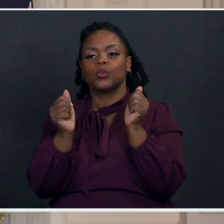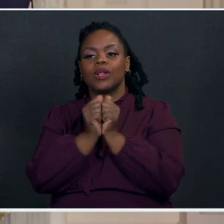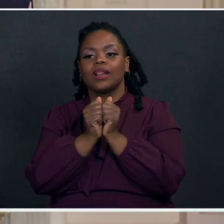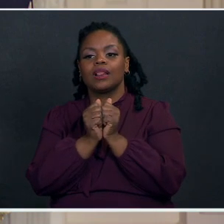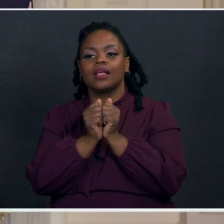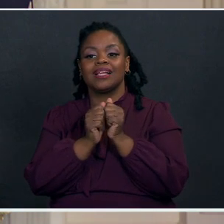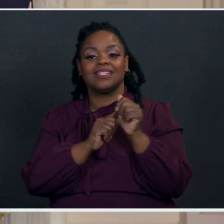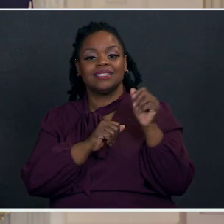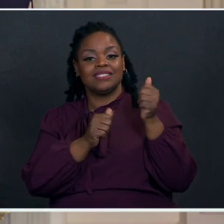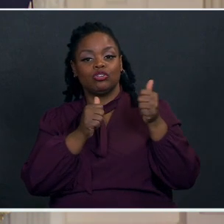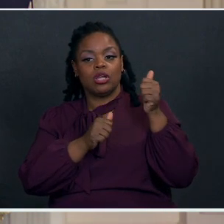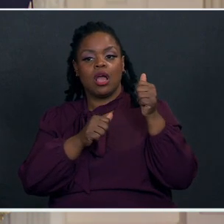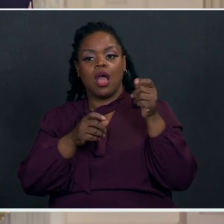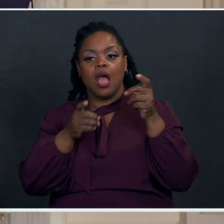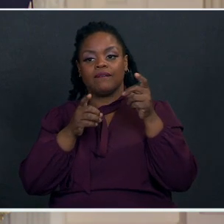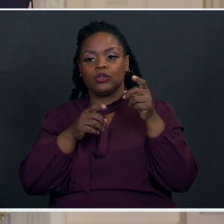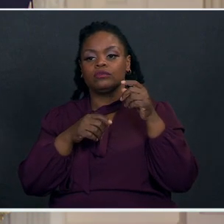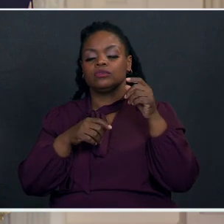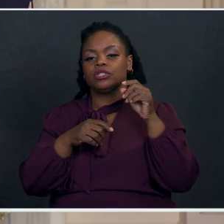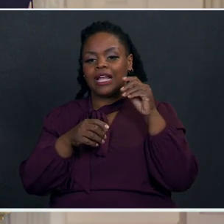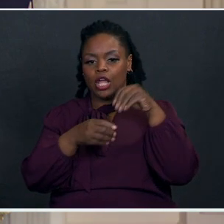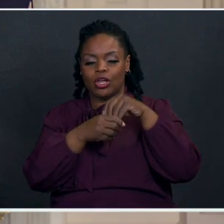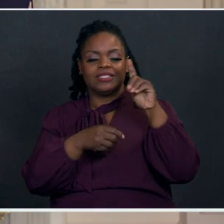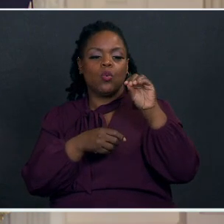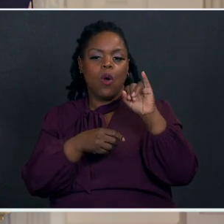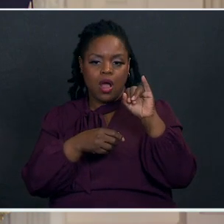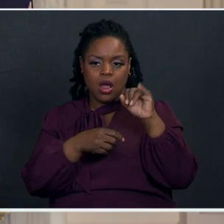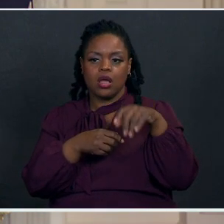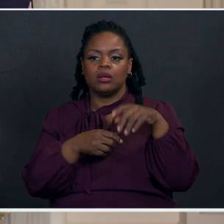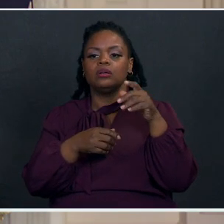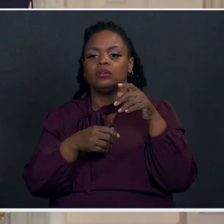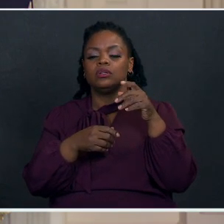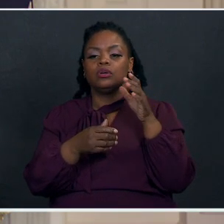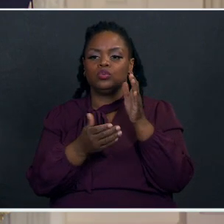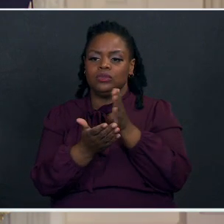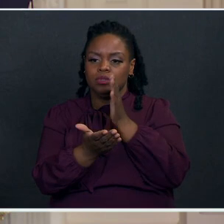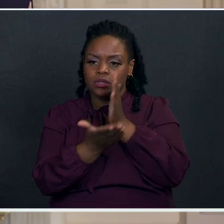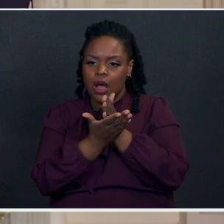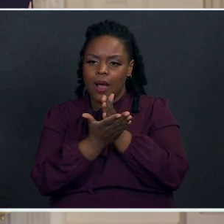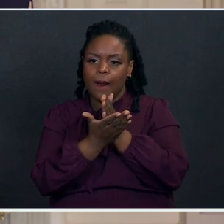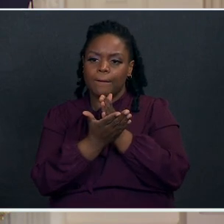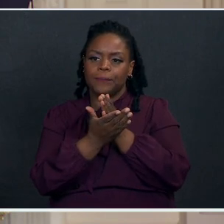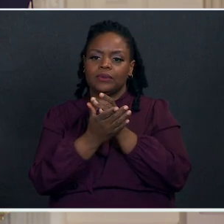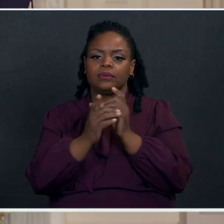and gas leases on public lands and offsh- -- and offshore waters, wherever possible.